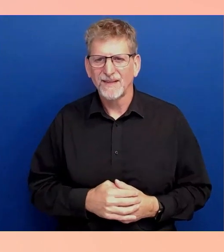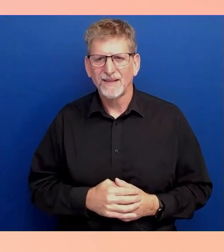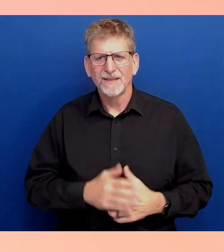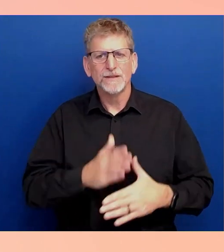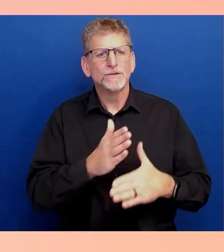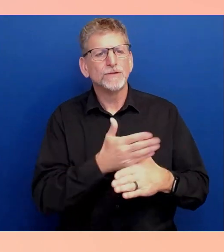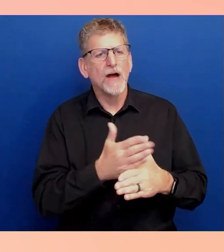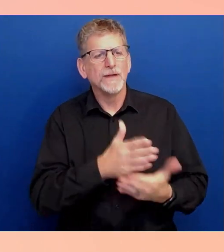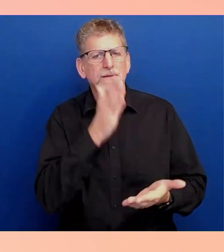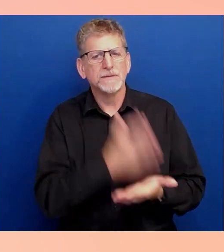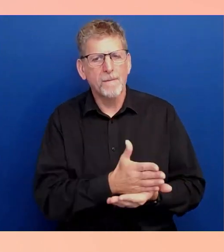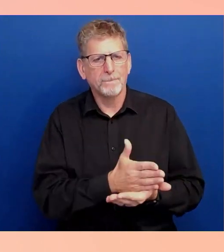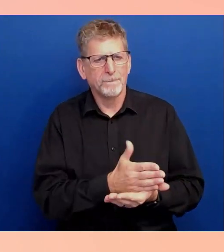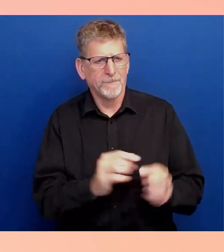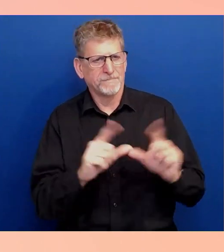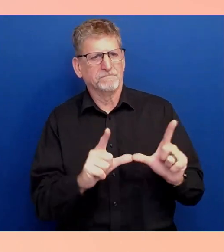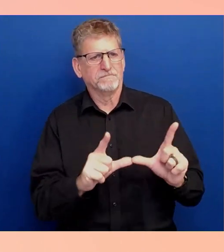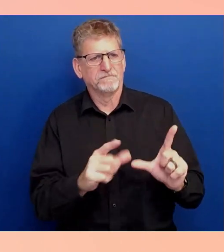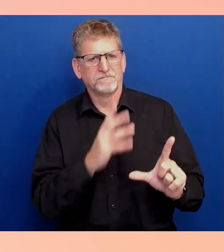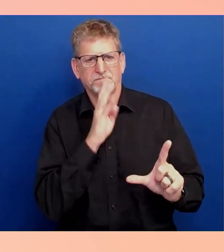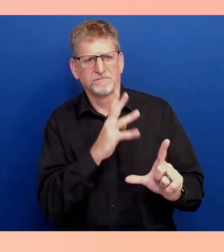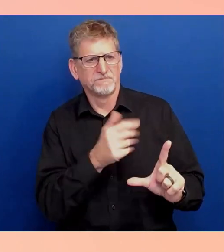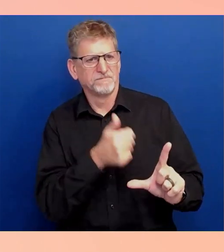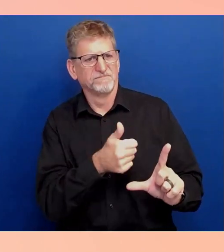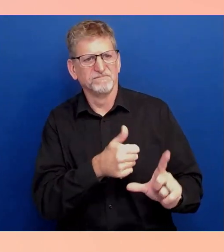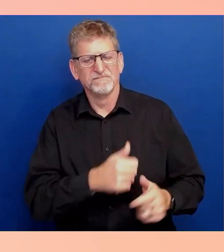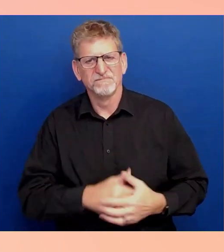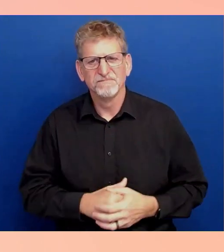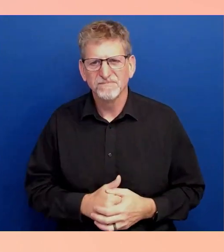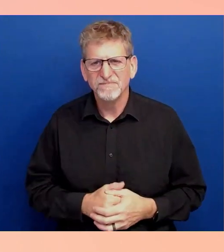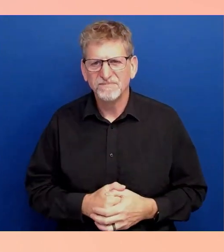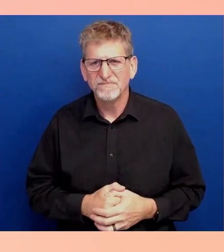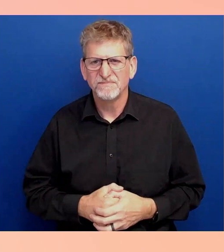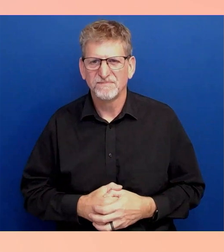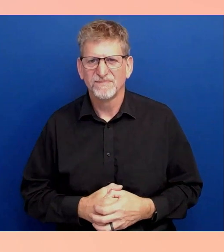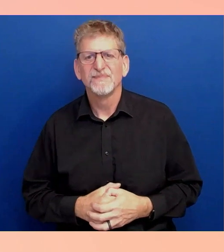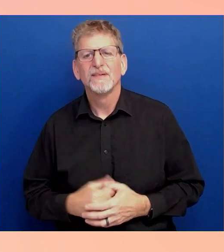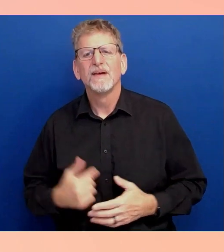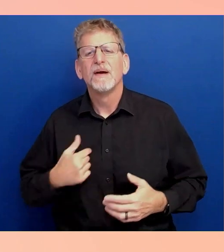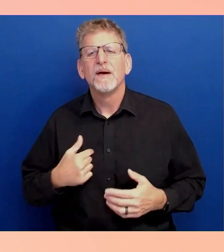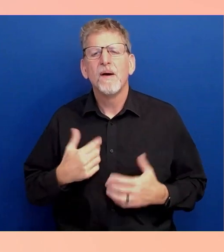I'd like to tell you about another macro we have defined.